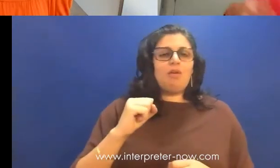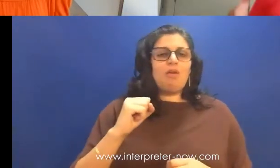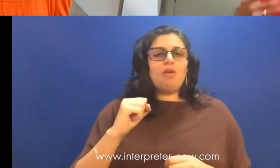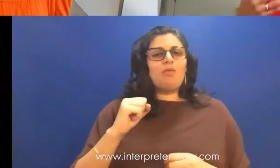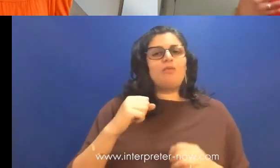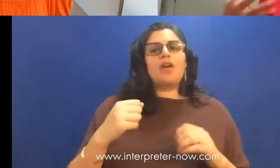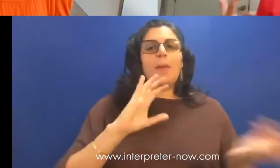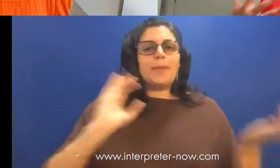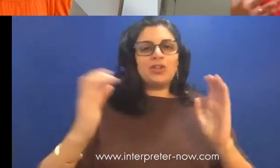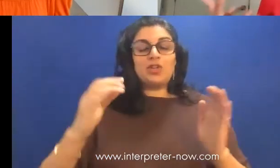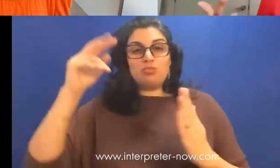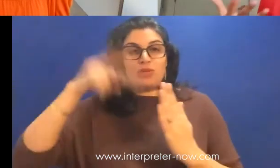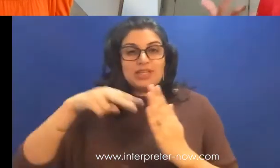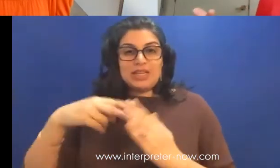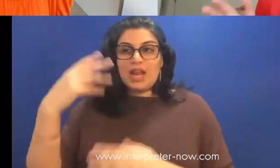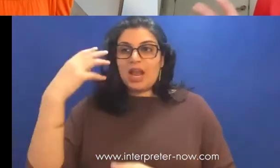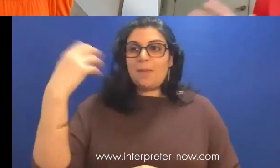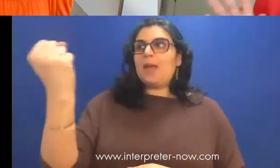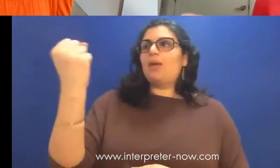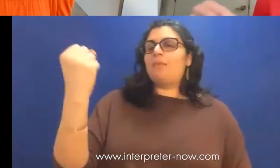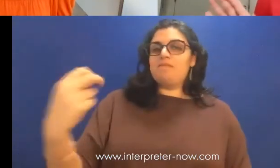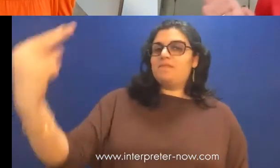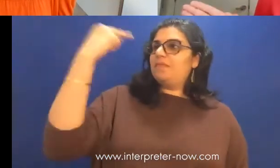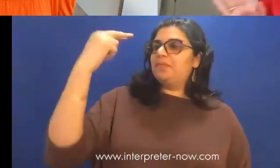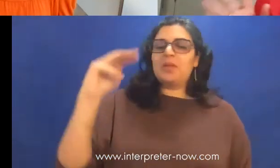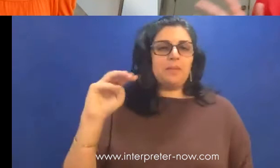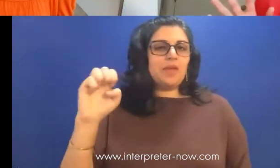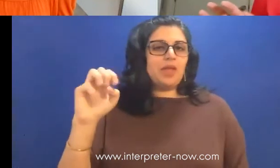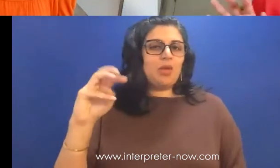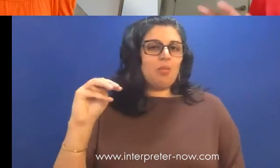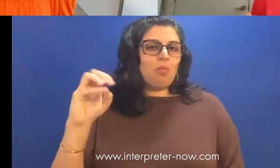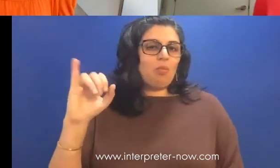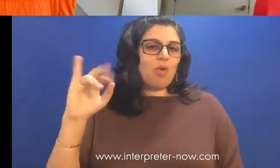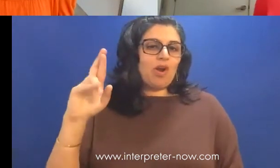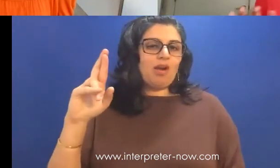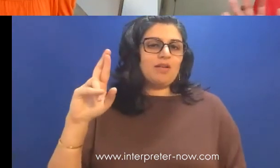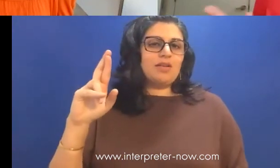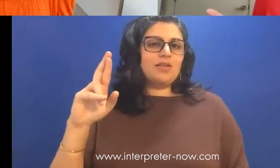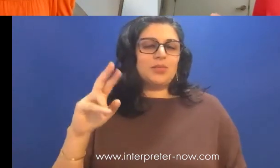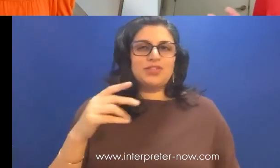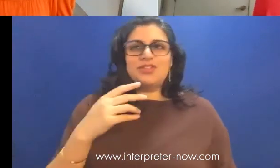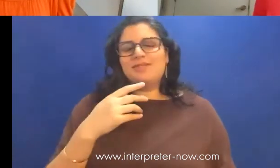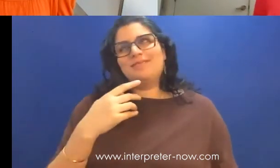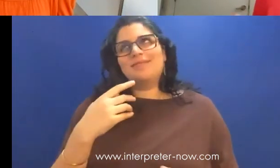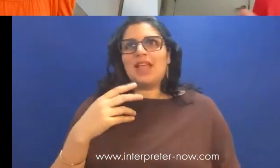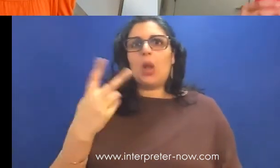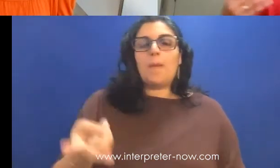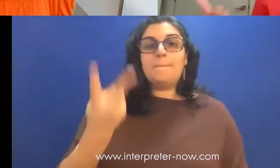bit of both sightings, which is both sightings which I really try not to do, but I've seen